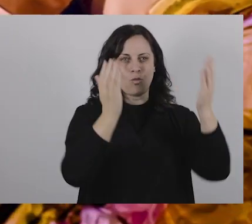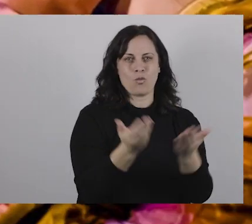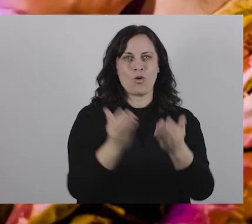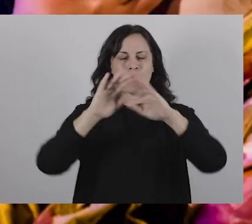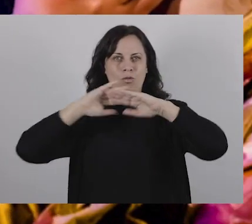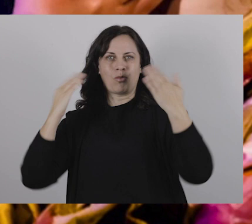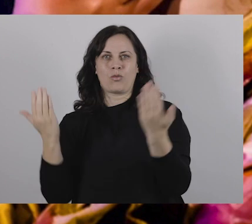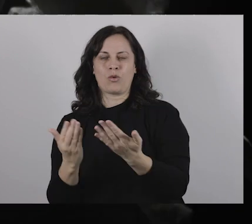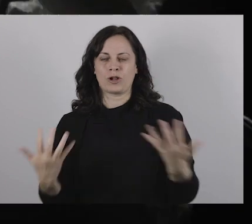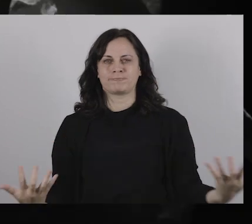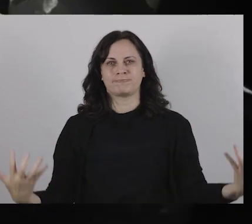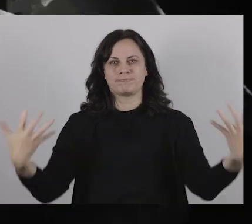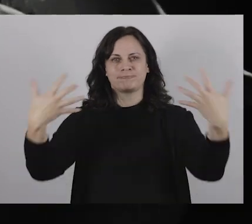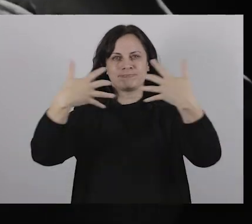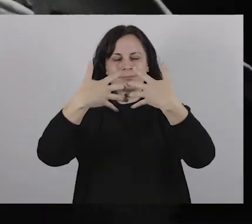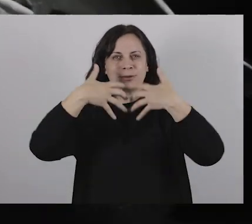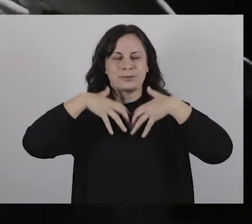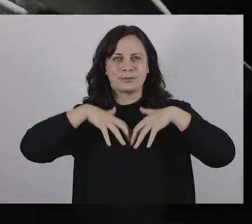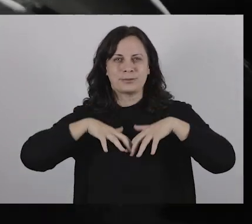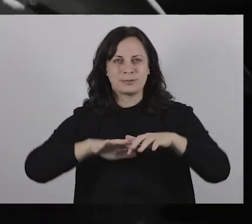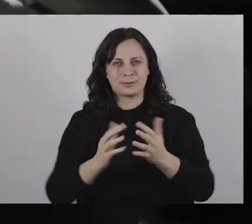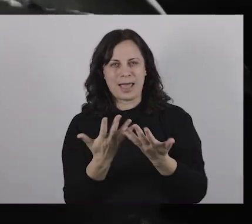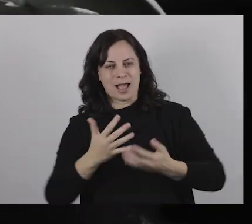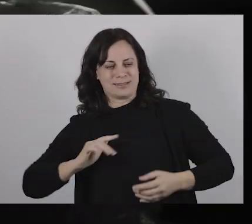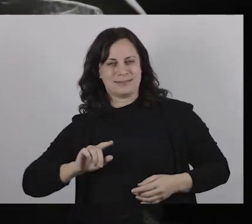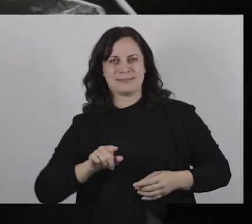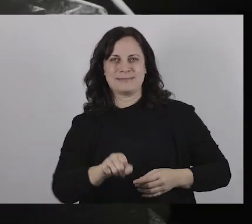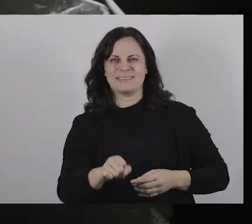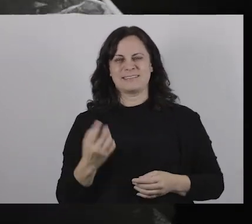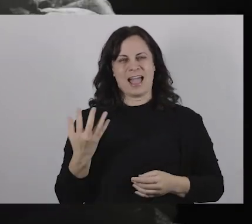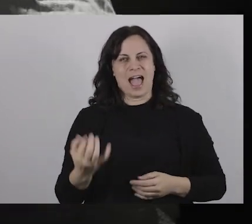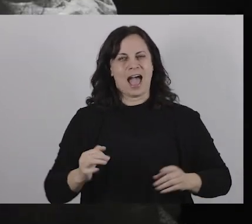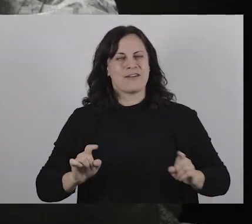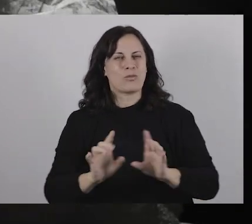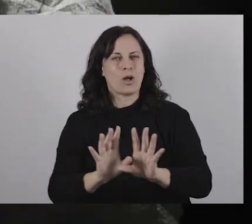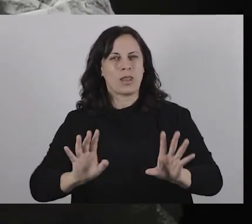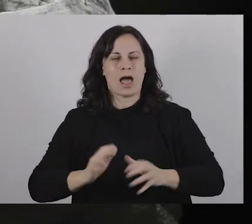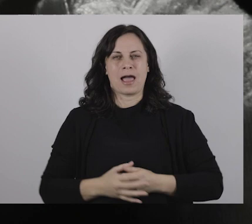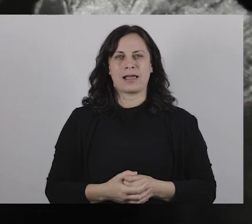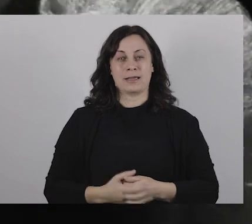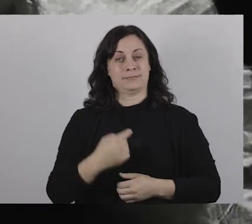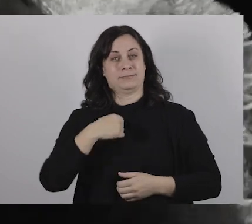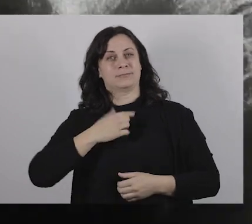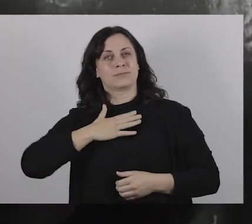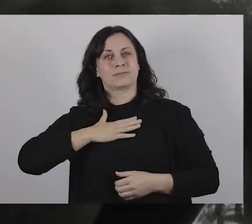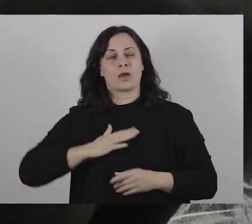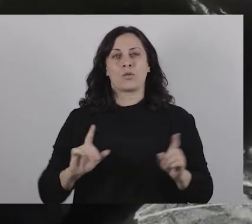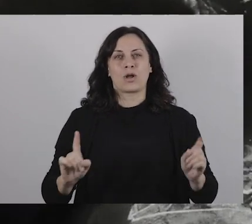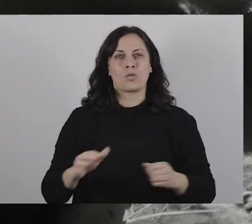and merging those two worlds together and seeing what's there, cos I know there's so much there.